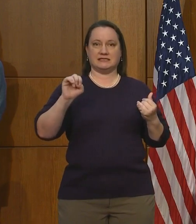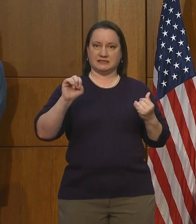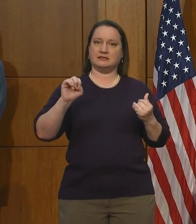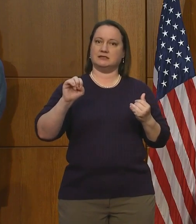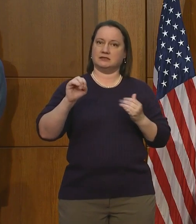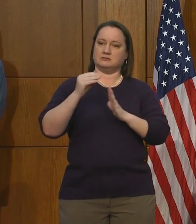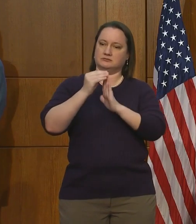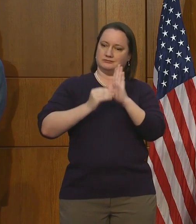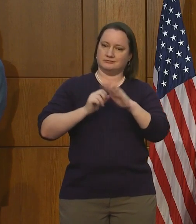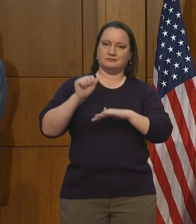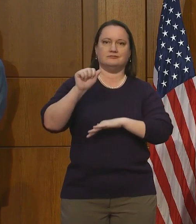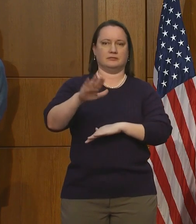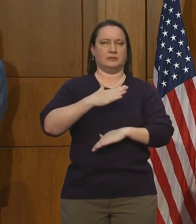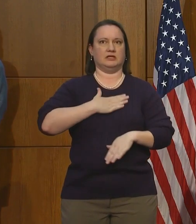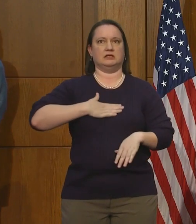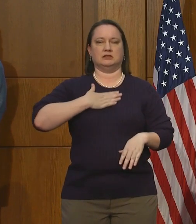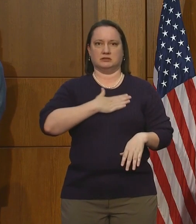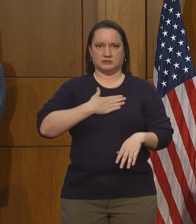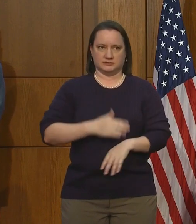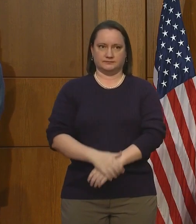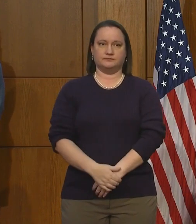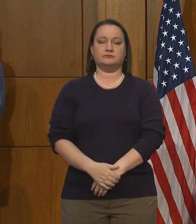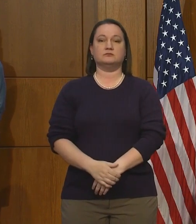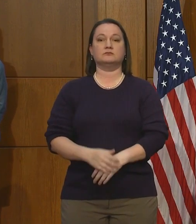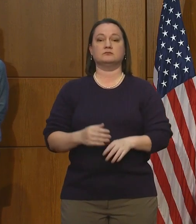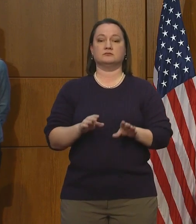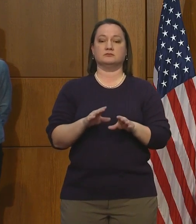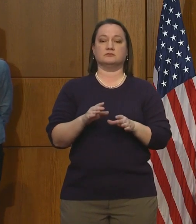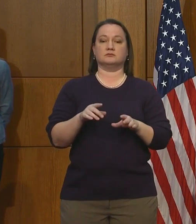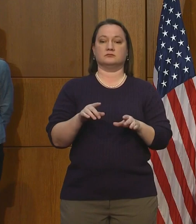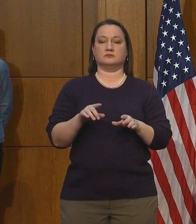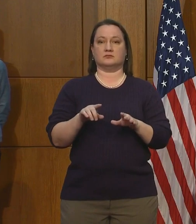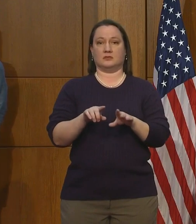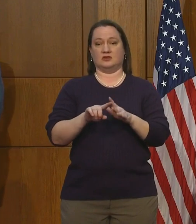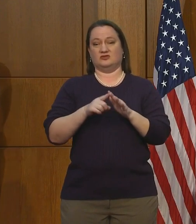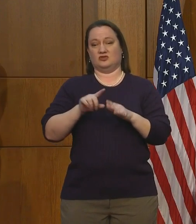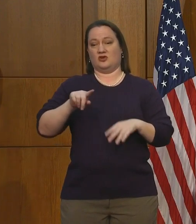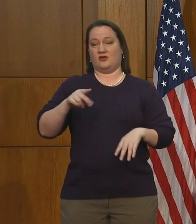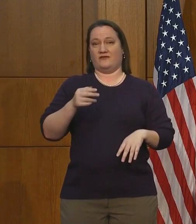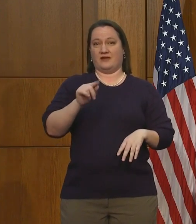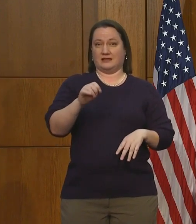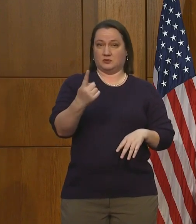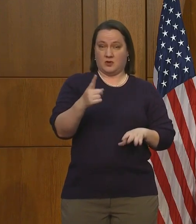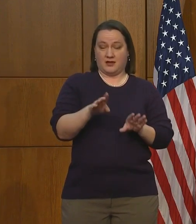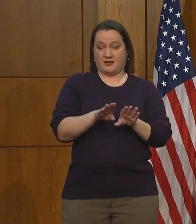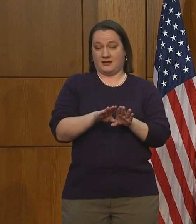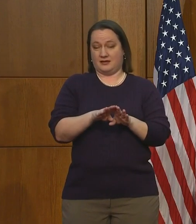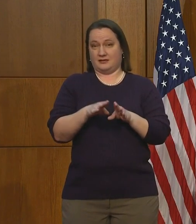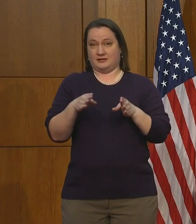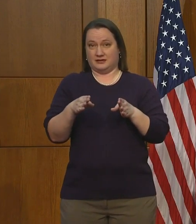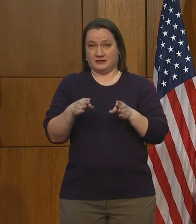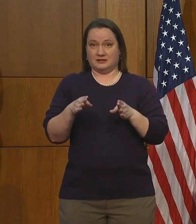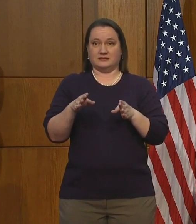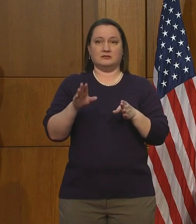AND MAY THE NINETEENTH TO PLEASE DO SO IF YOU HAVE AN ABSENCE. ALERT AS WE GO FORWARD